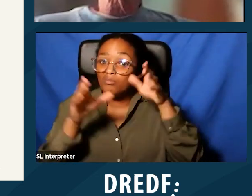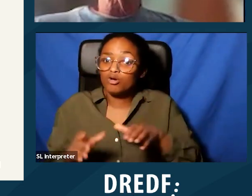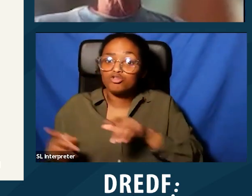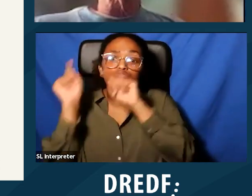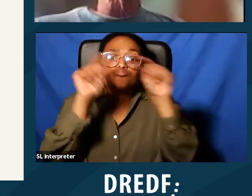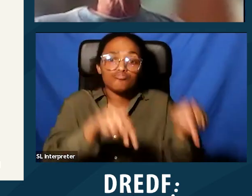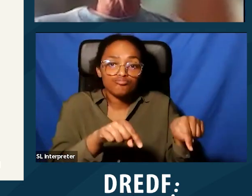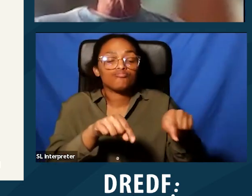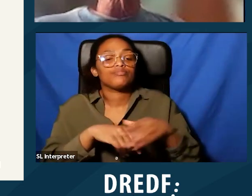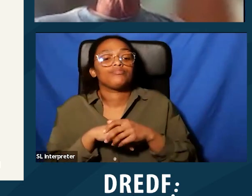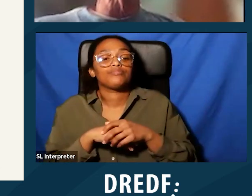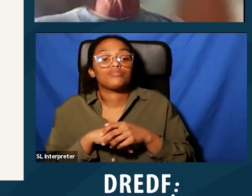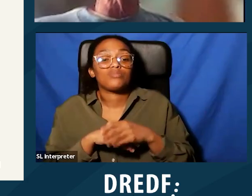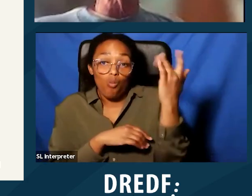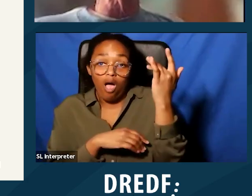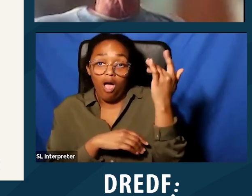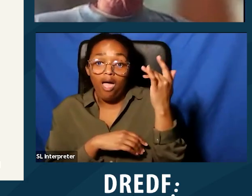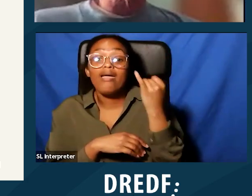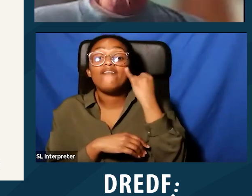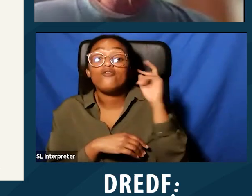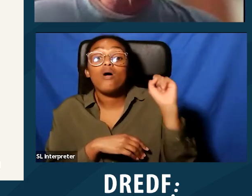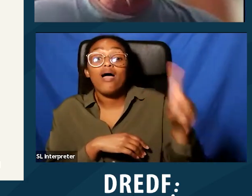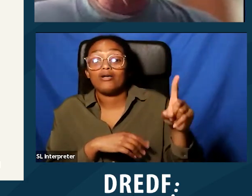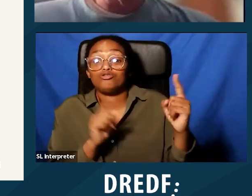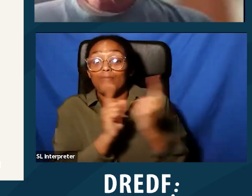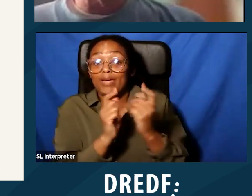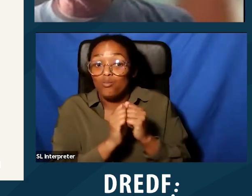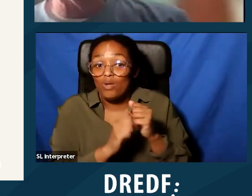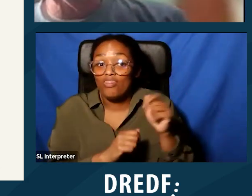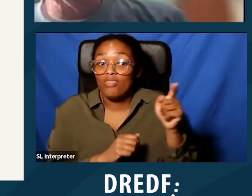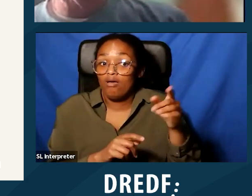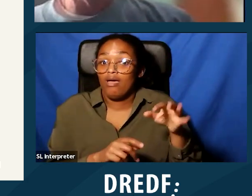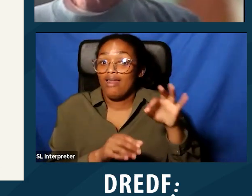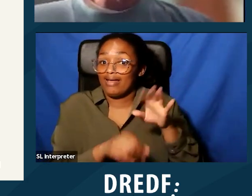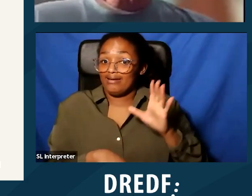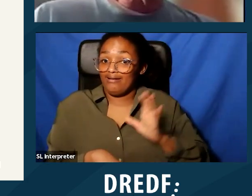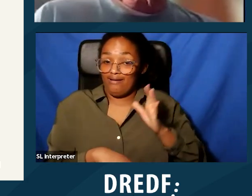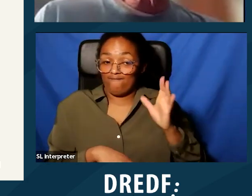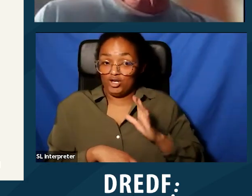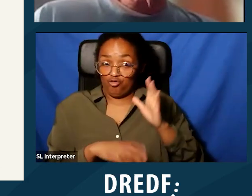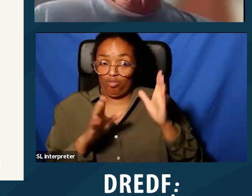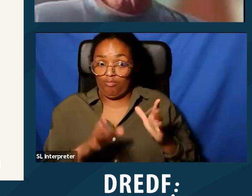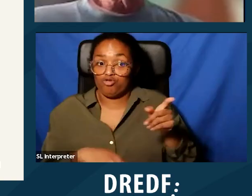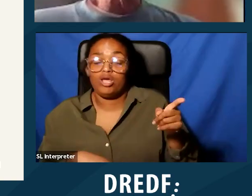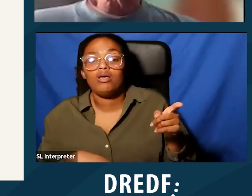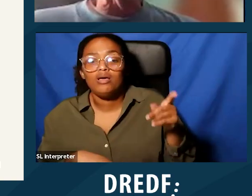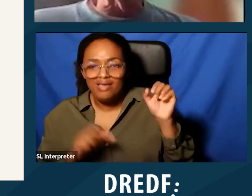to meet with an elected official can help build momentum, can help build interest. And, frankly,